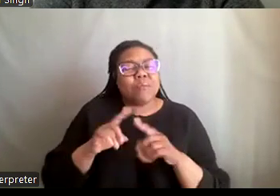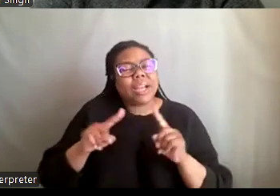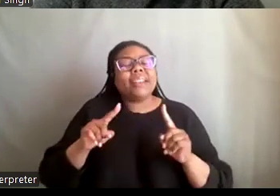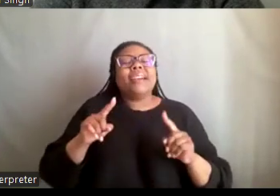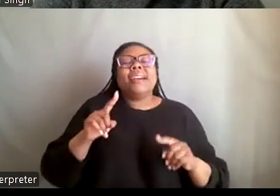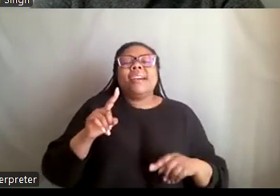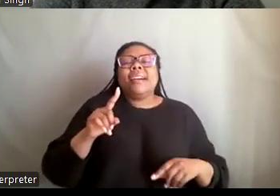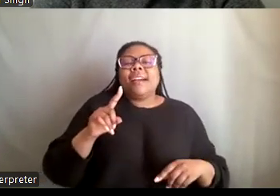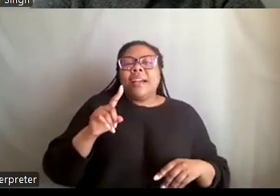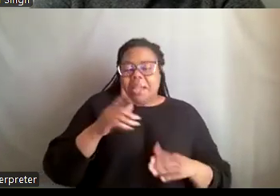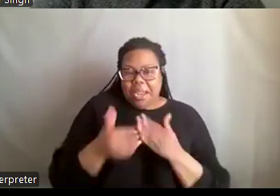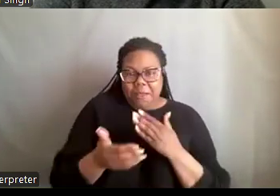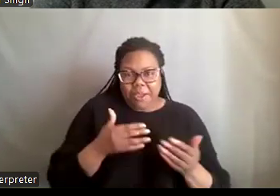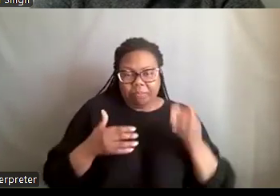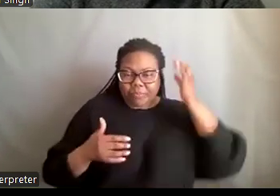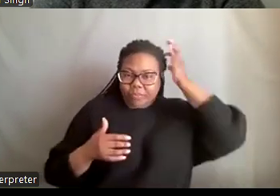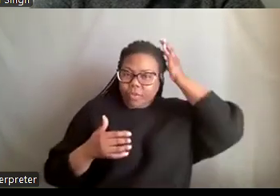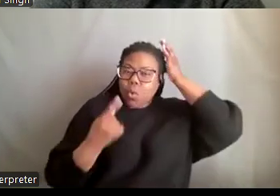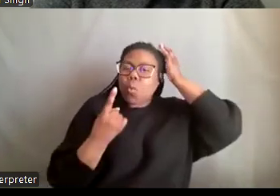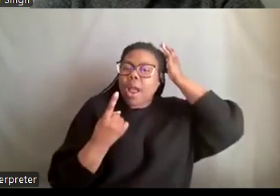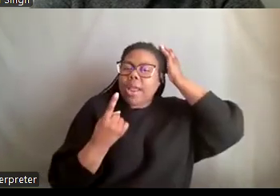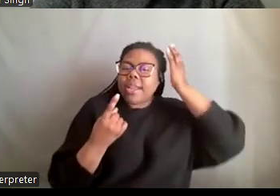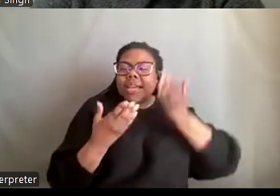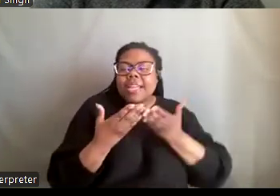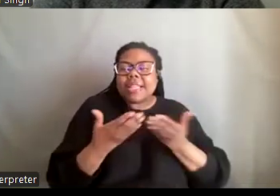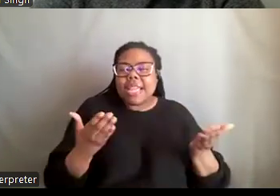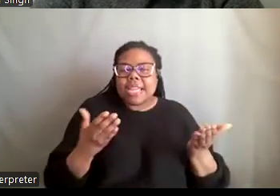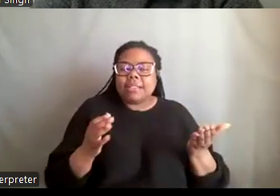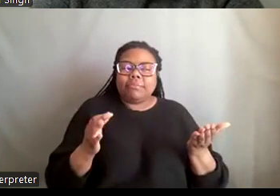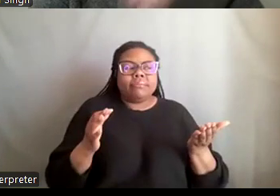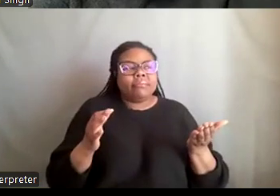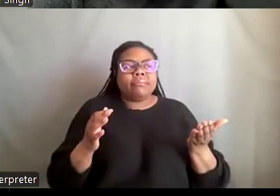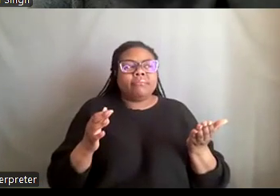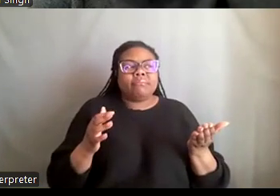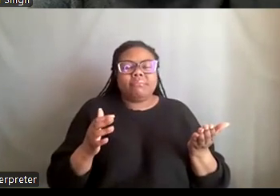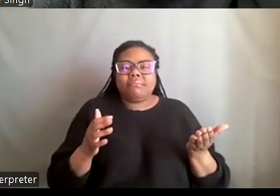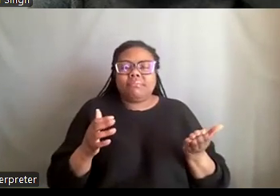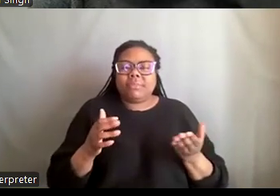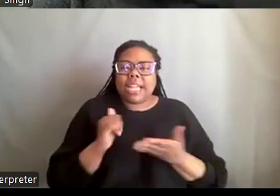very end. I'm going to ask the speakers to share what is one thing, you'll just have a few moments, one thing that gives